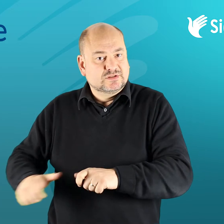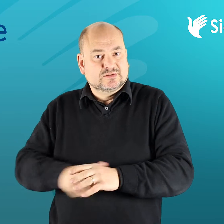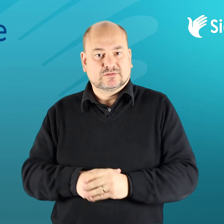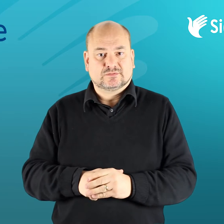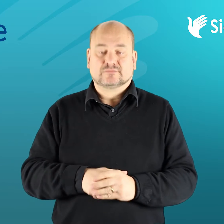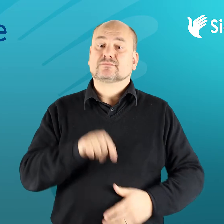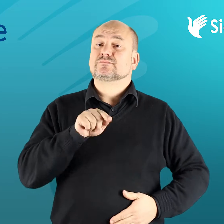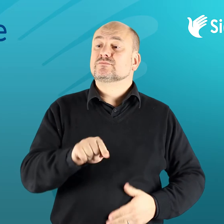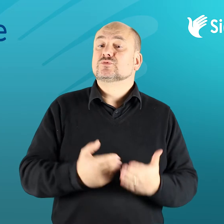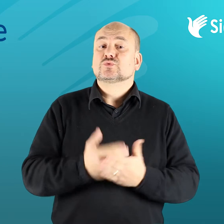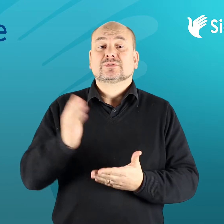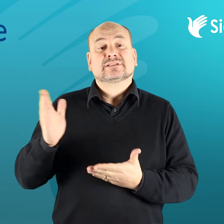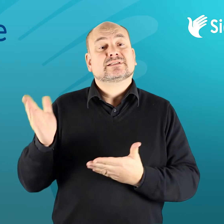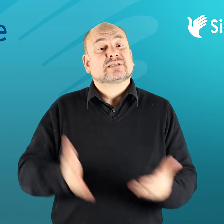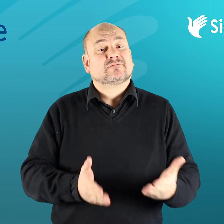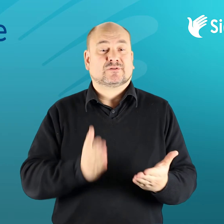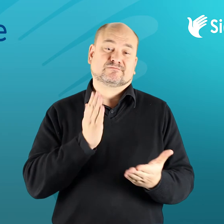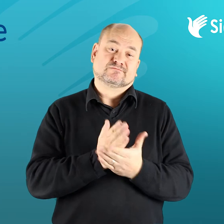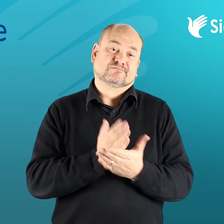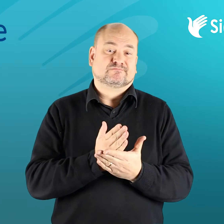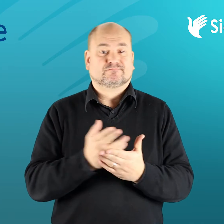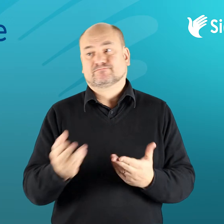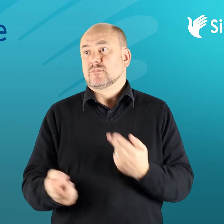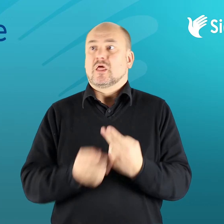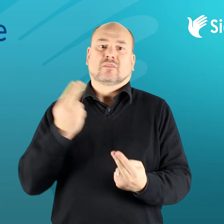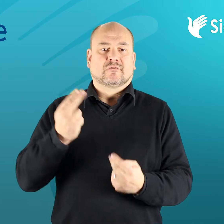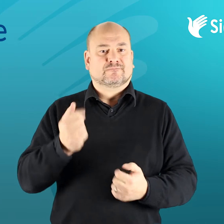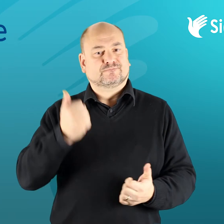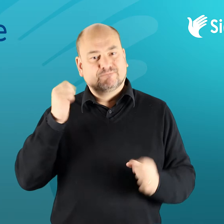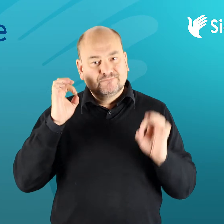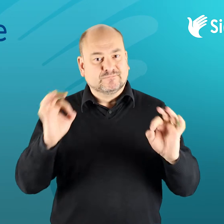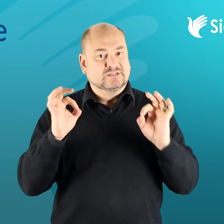This new service is another fantastic change that makes a real difference